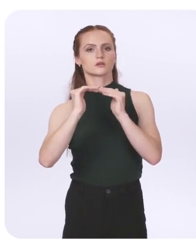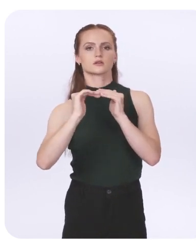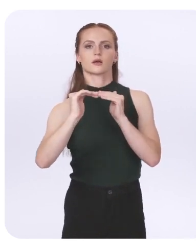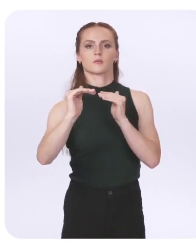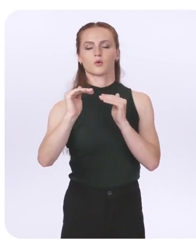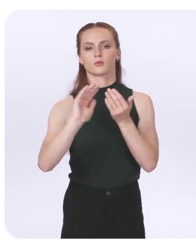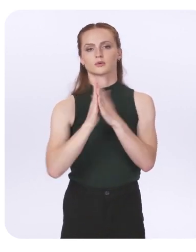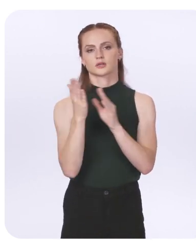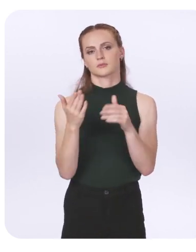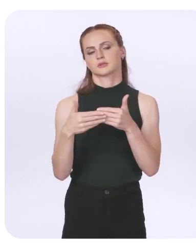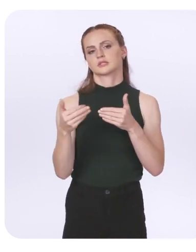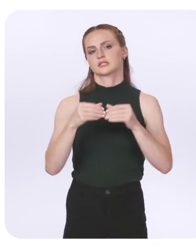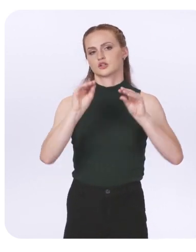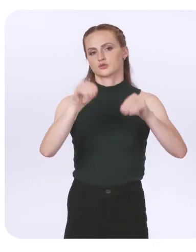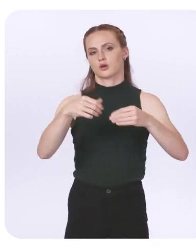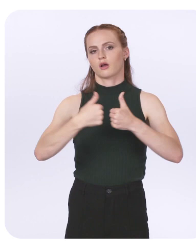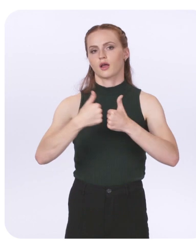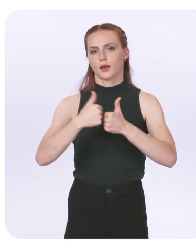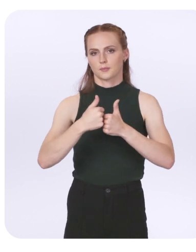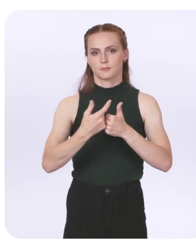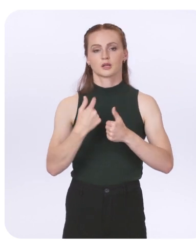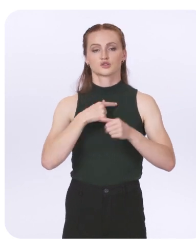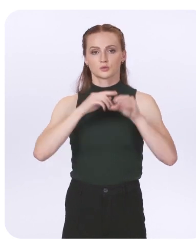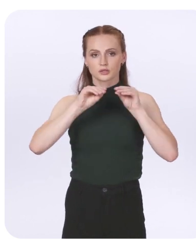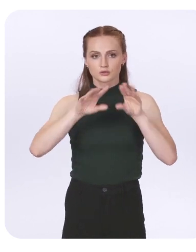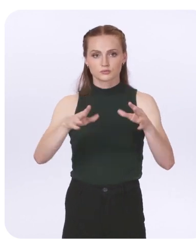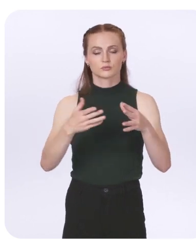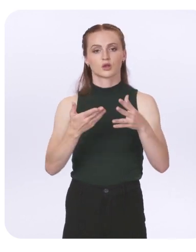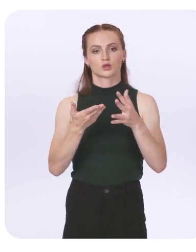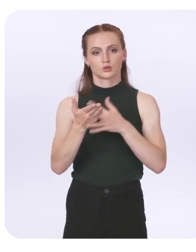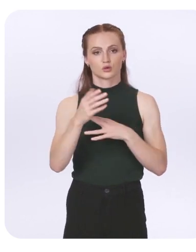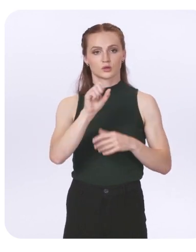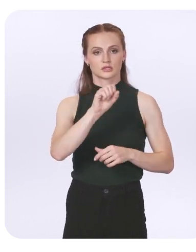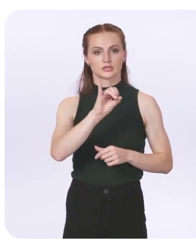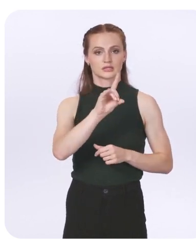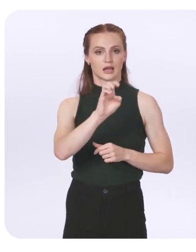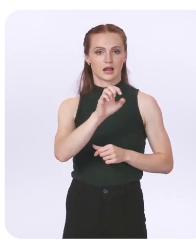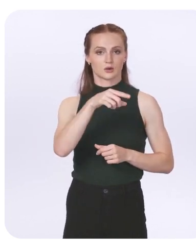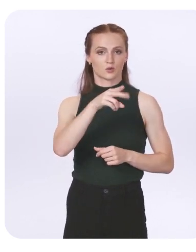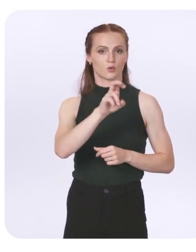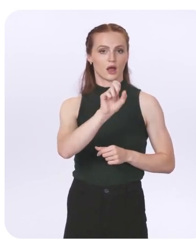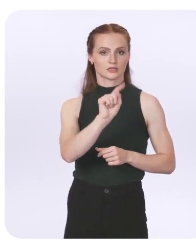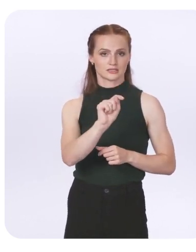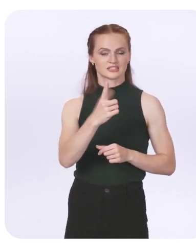By distributing this through Sidequest and by releasing a PC VR version